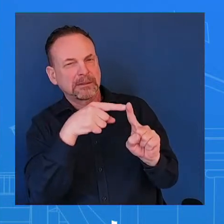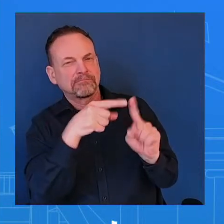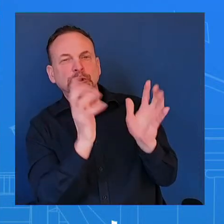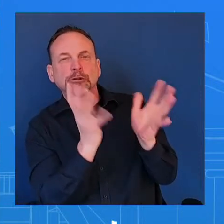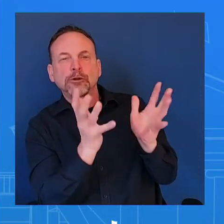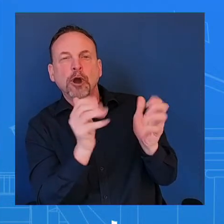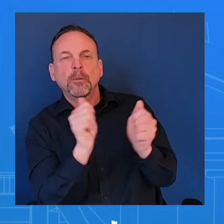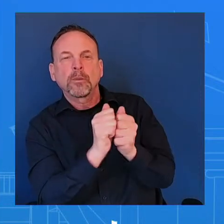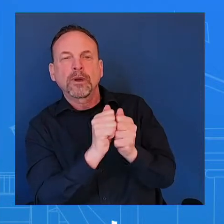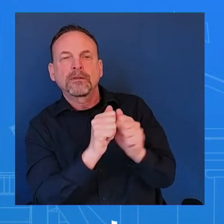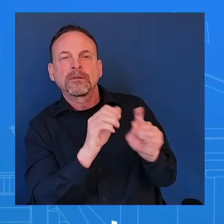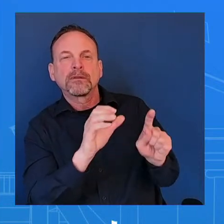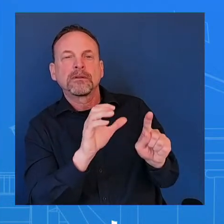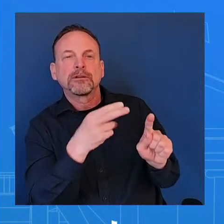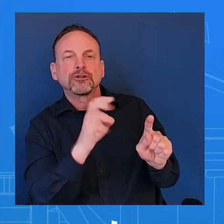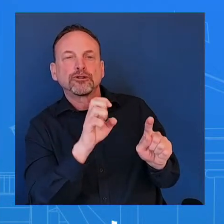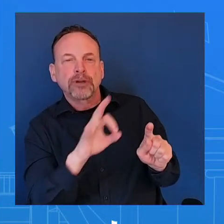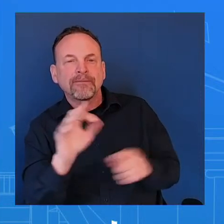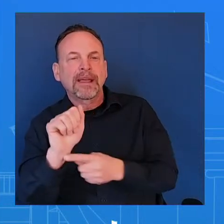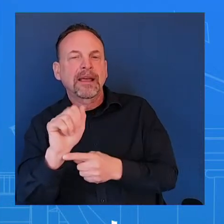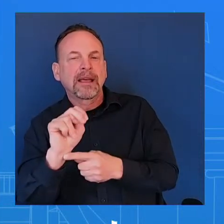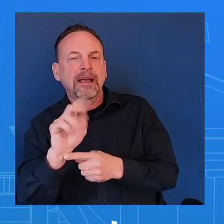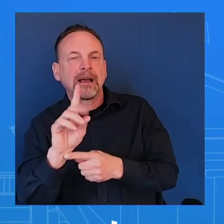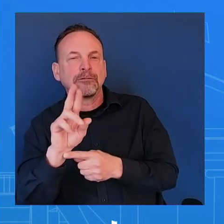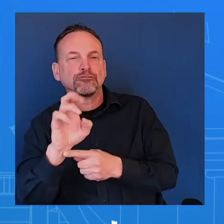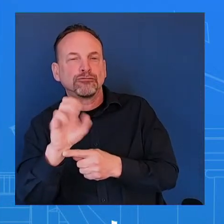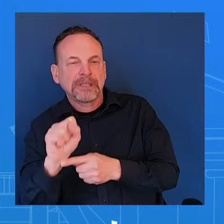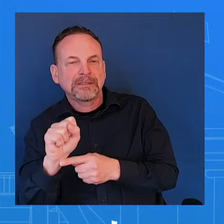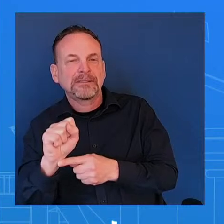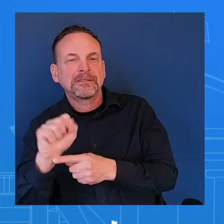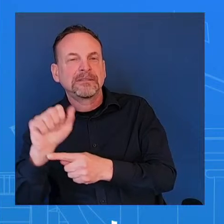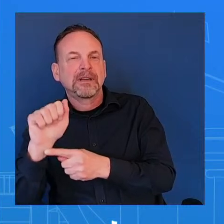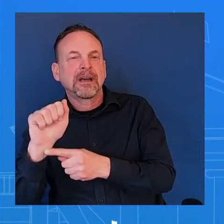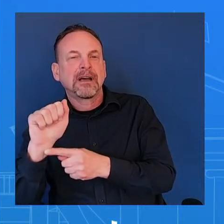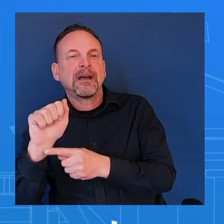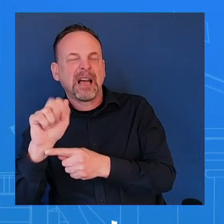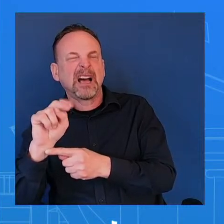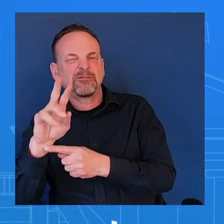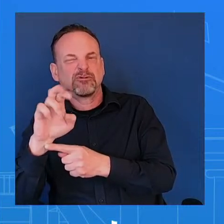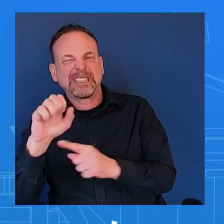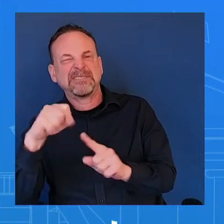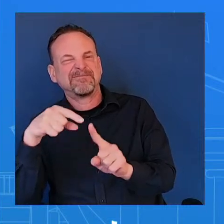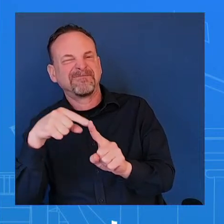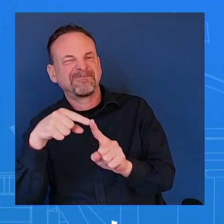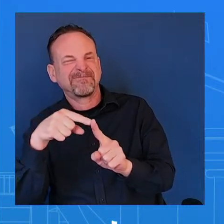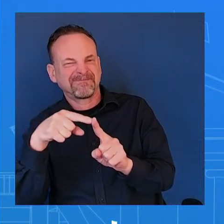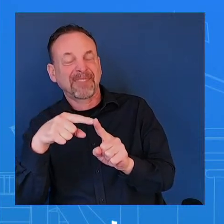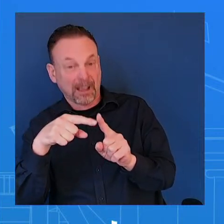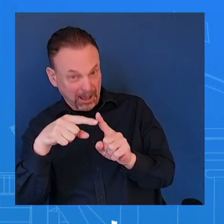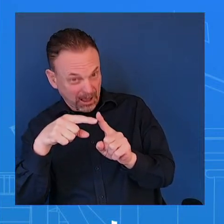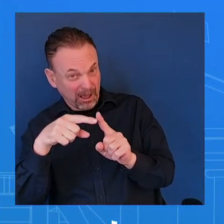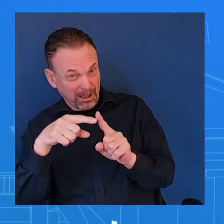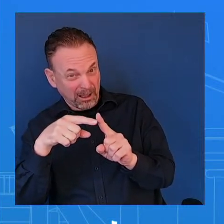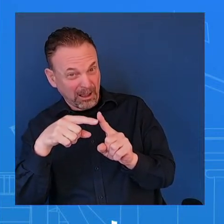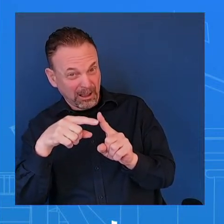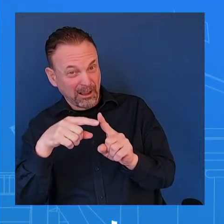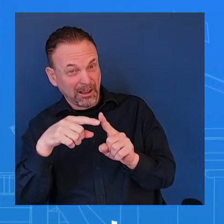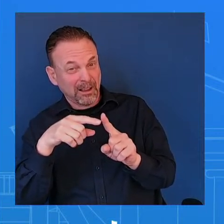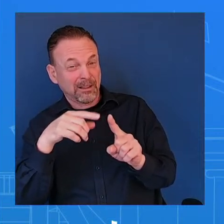Ms. Jean-Pierre: Look, we understand how Chef Andrés is feeling. Right? He just lost members of his team --